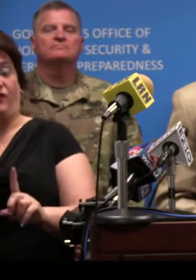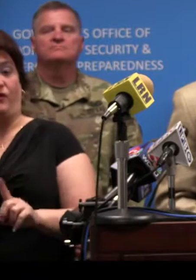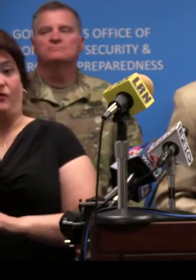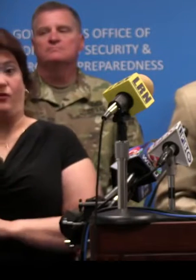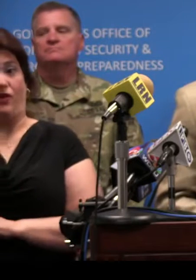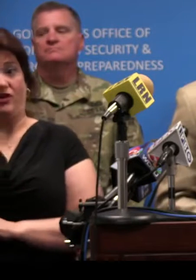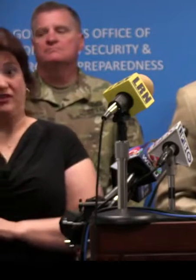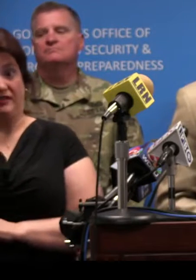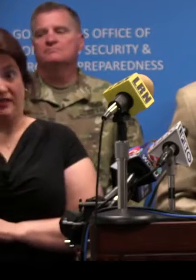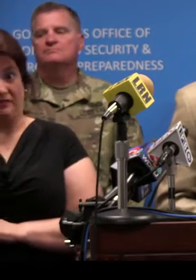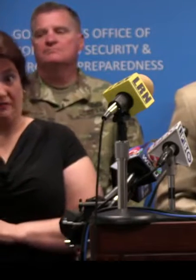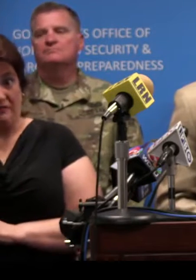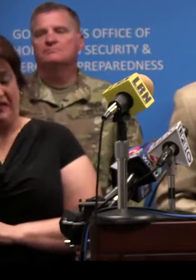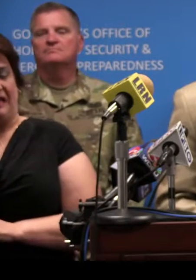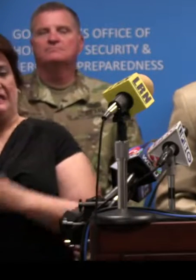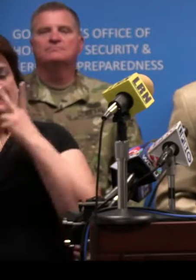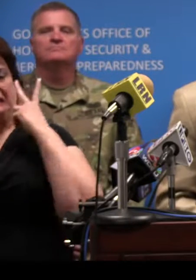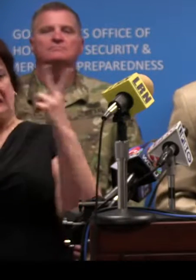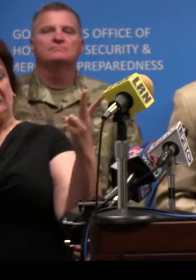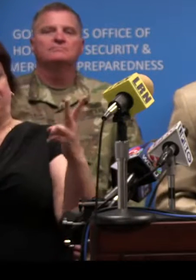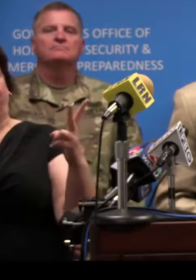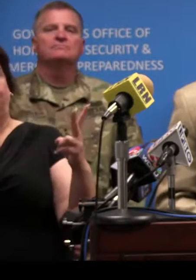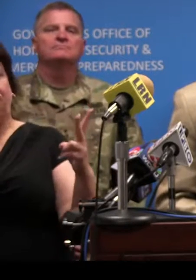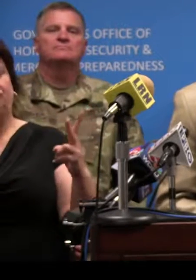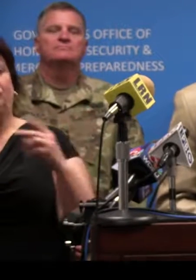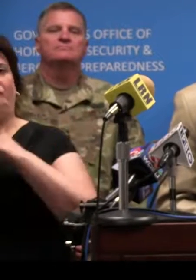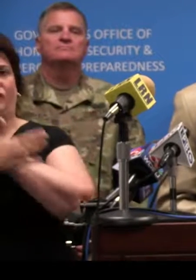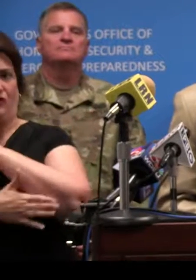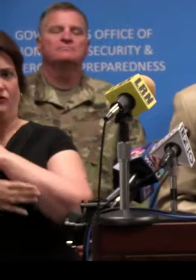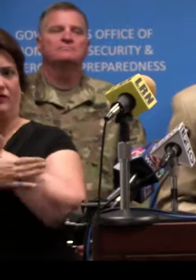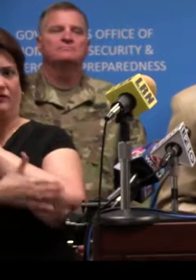sees these events all over the country and while he's here I just want to thank